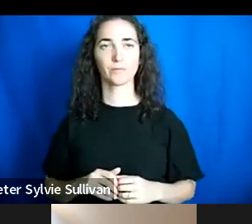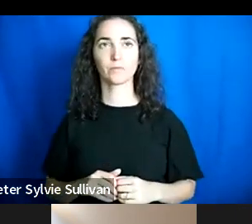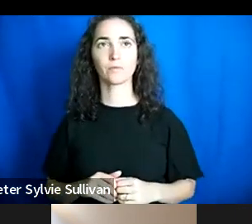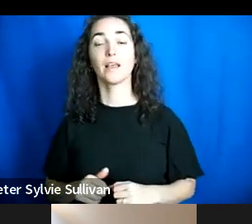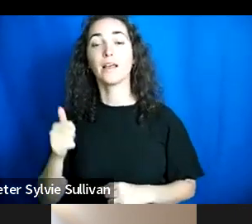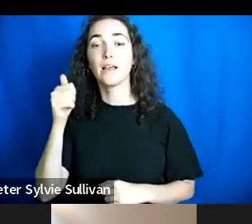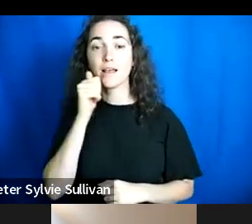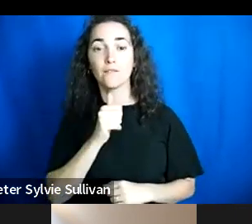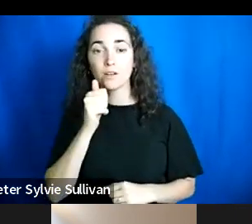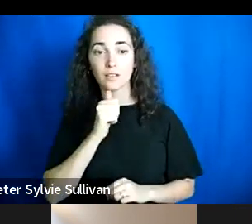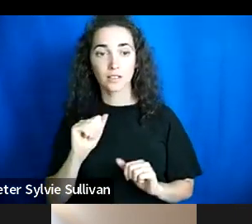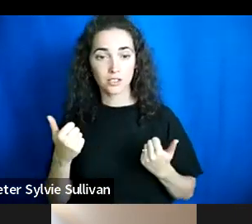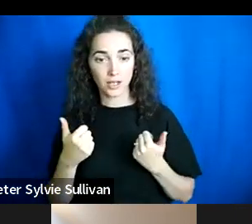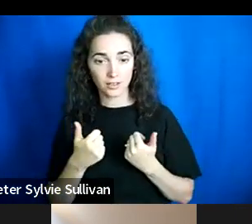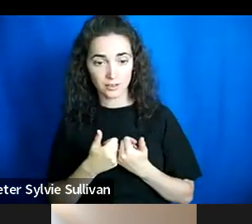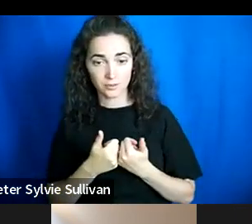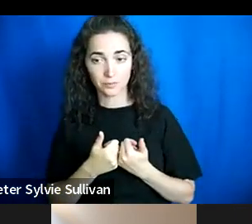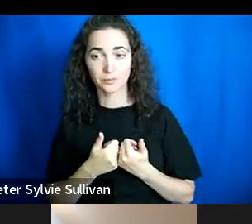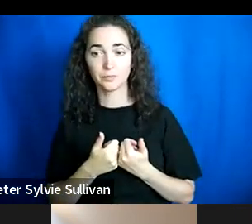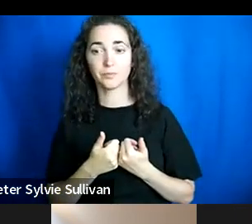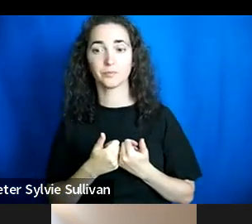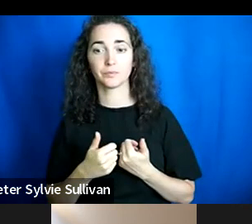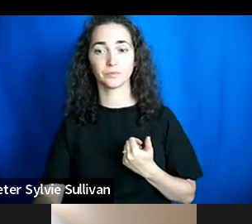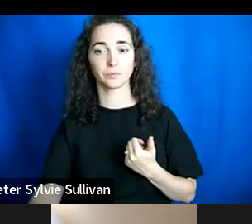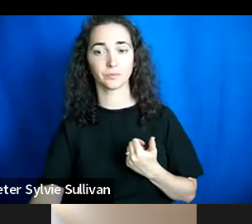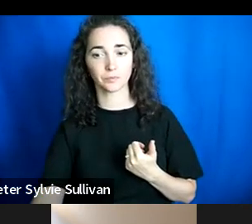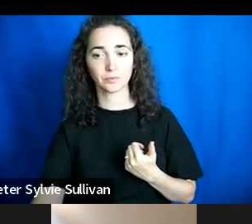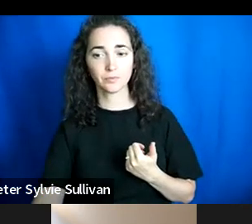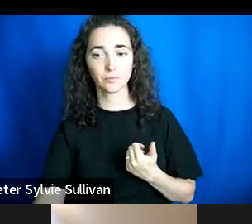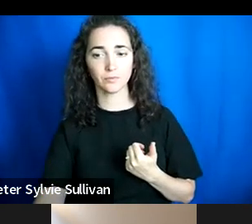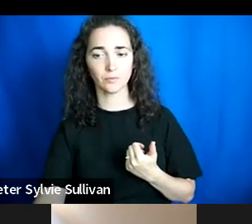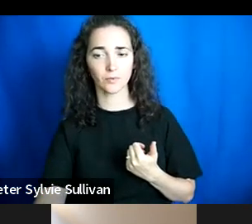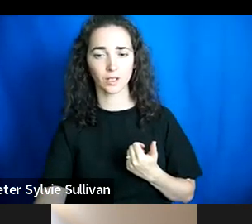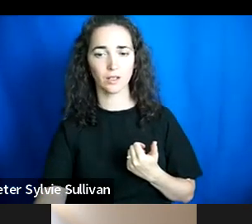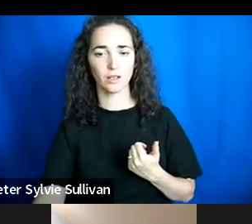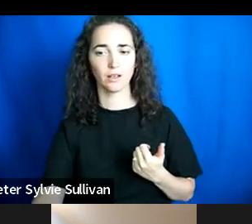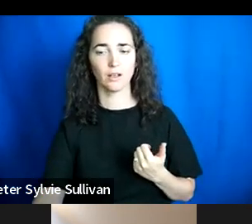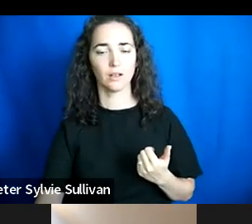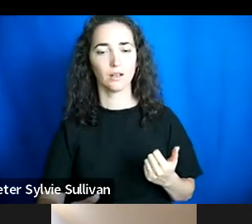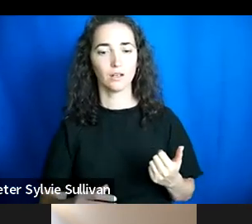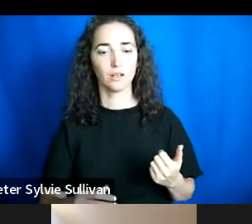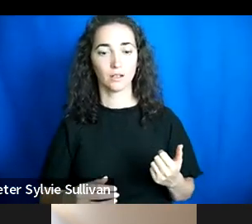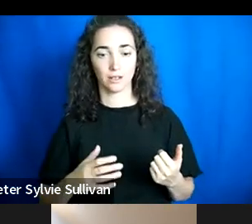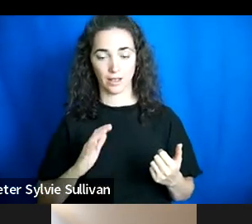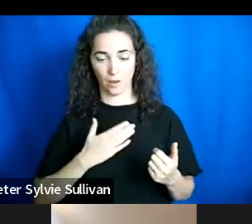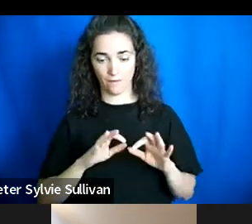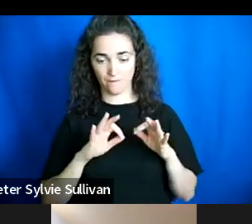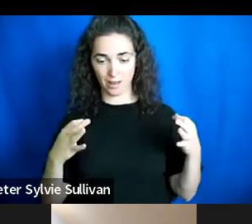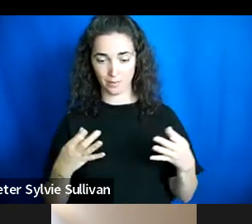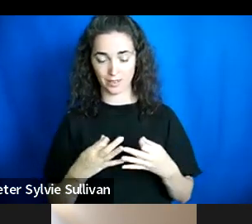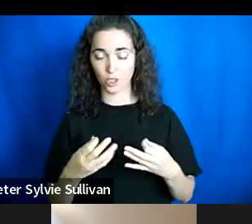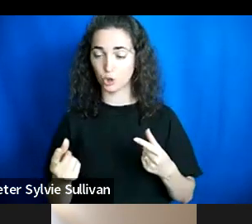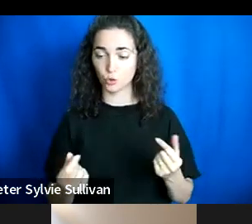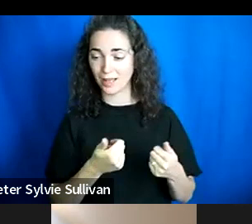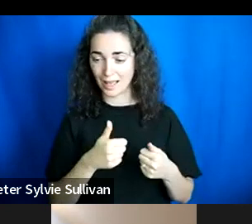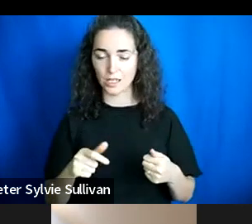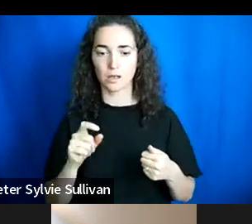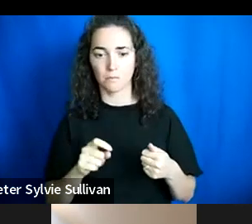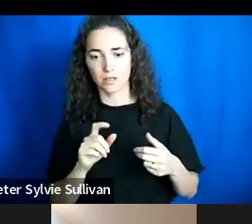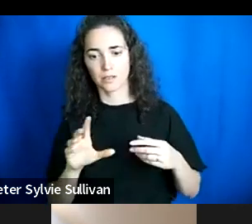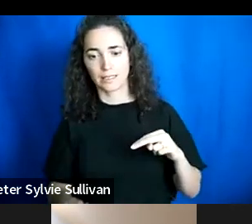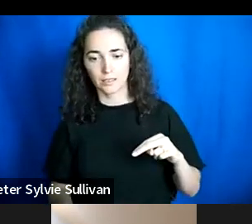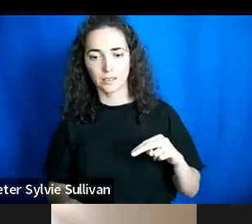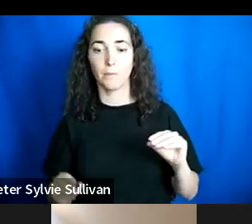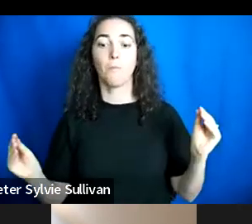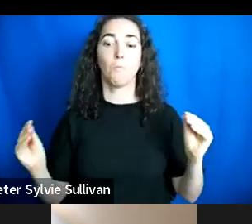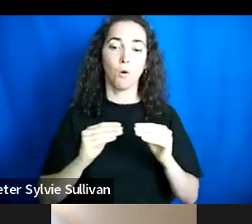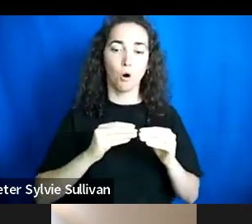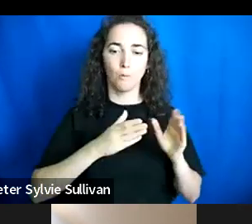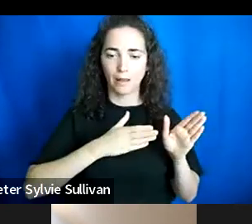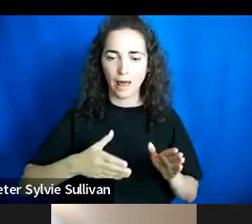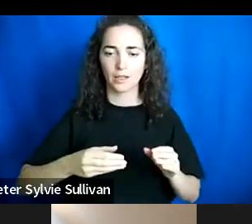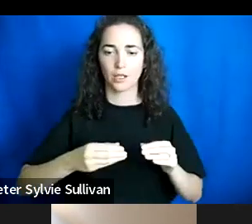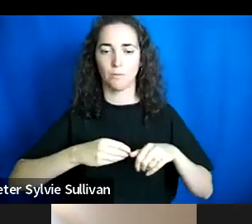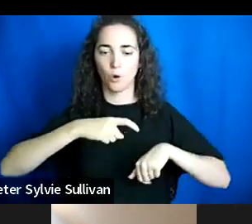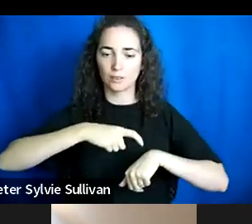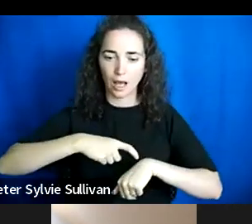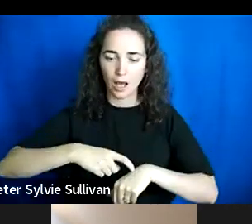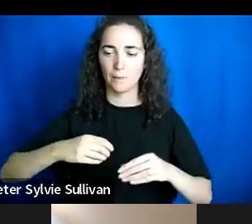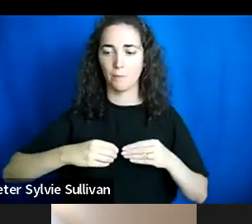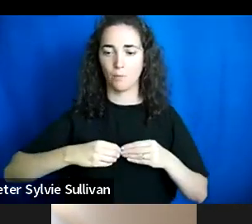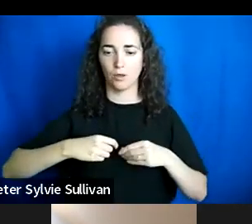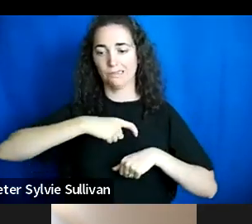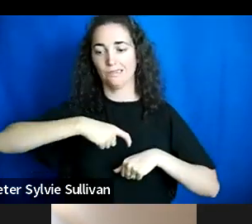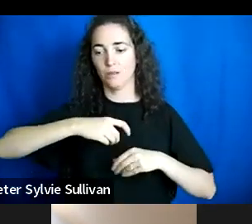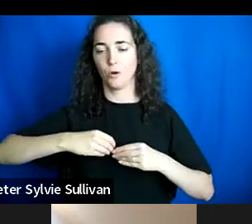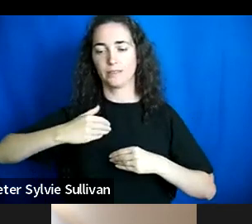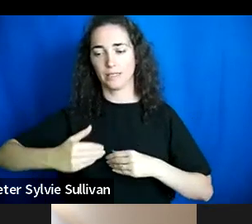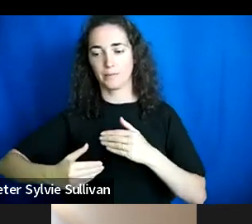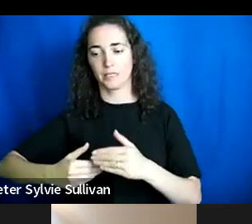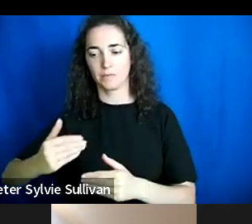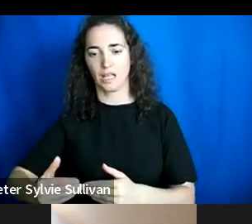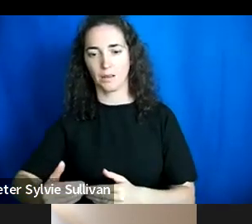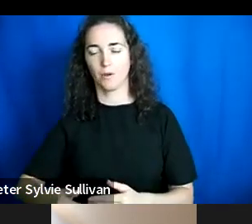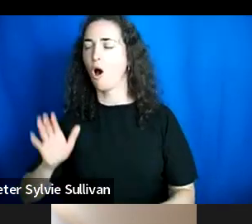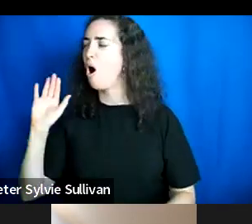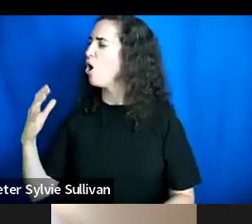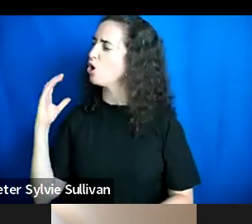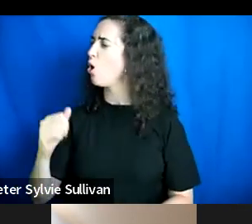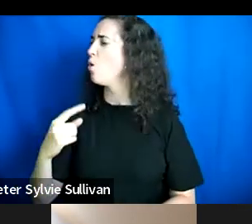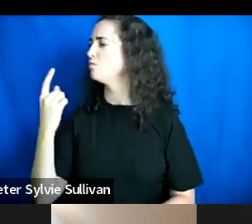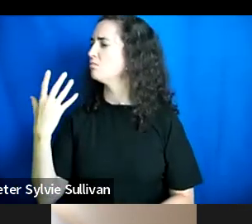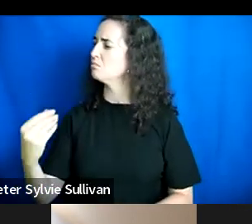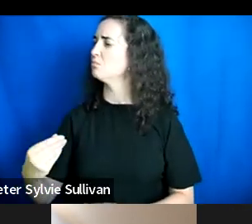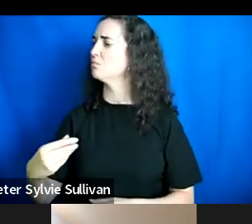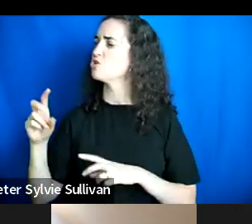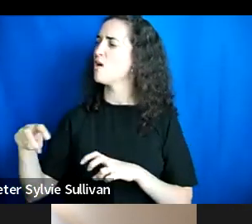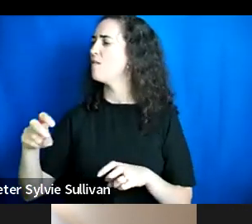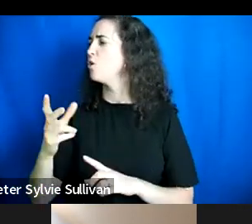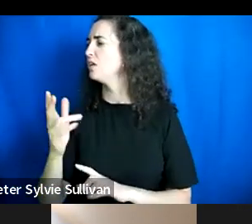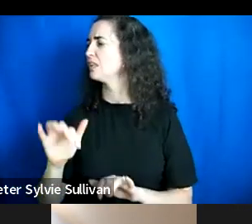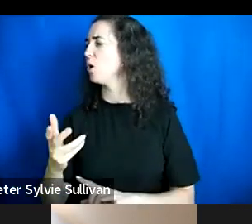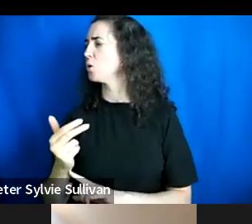I I think you know everything that we do as a family always requires additional planning and additional time, and more steps, and it's not as easy as just picking up and going, and maybe staying in a hotel room or you know